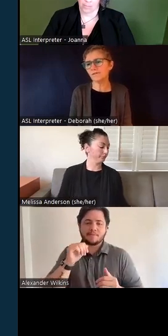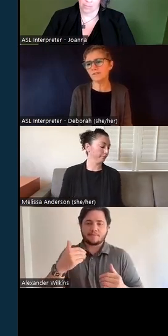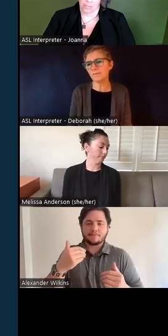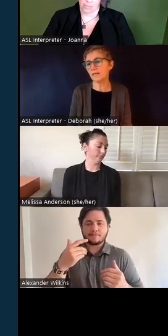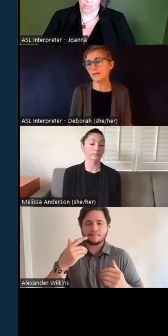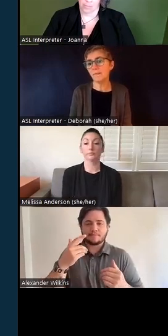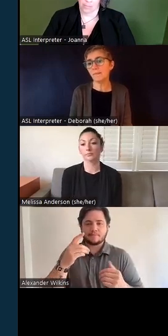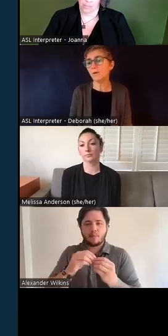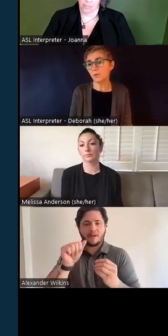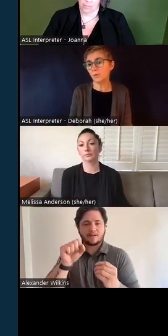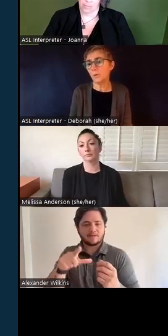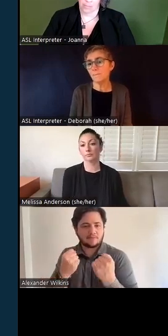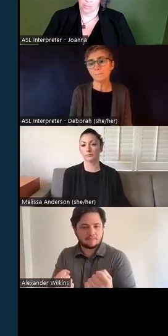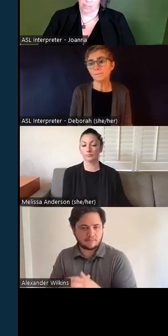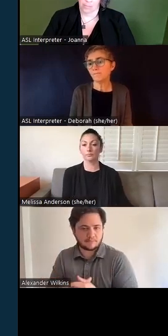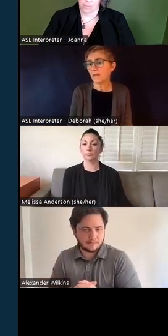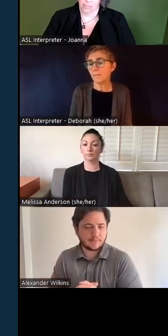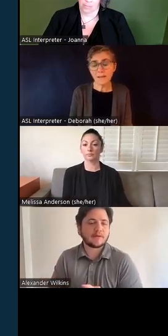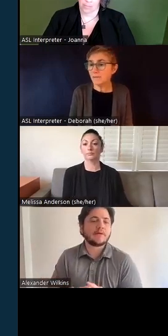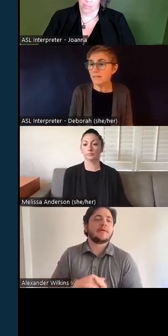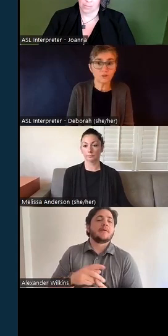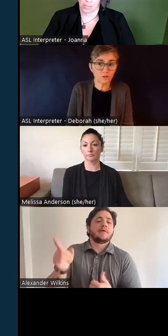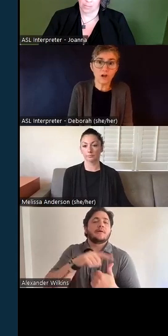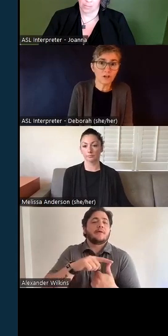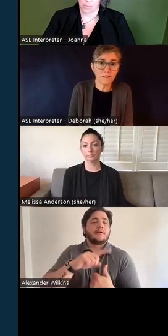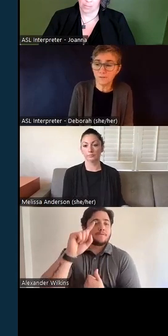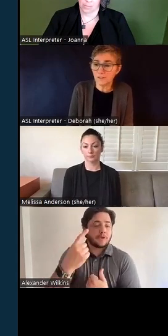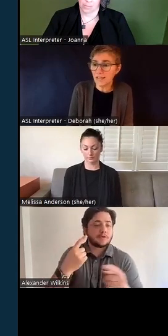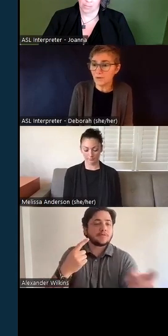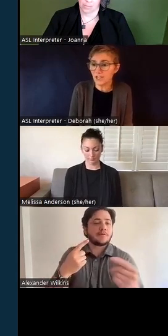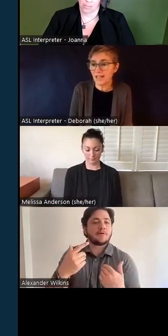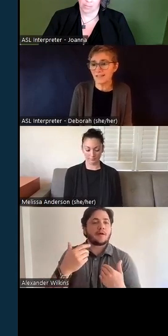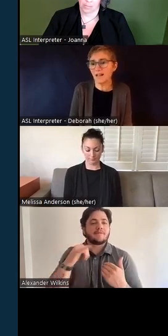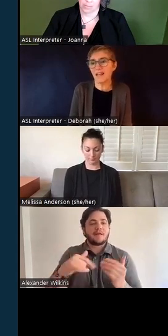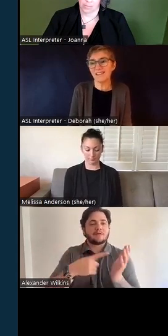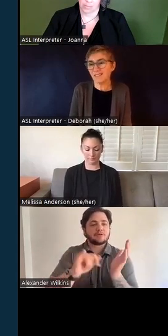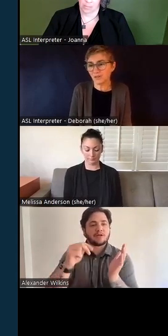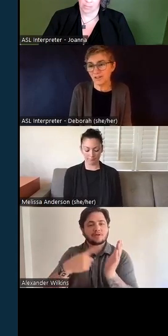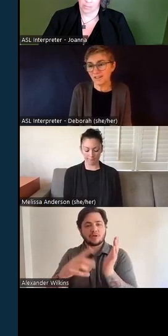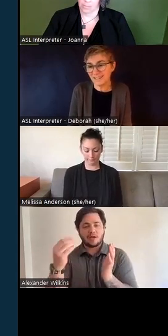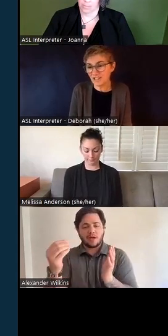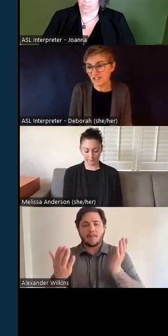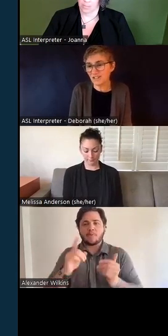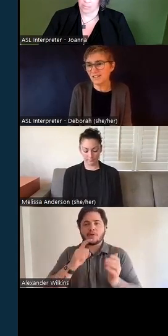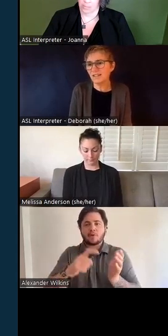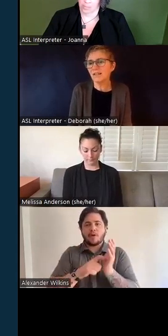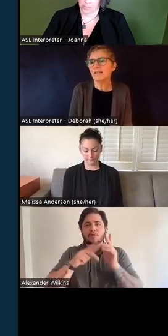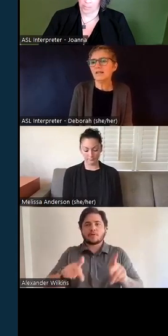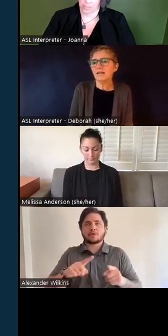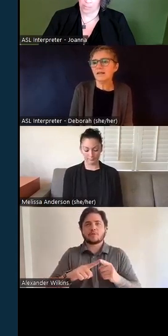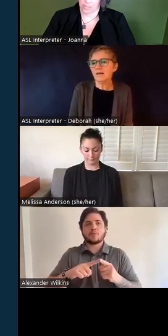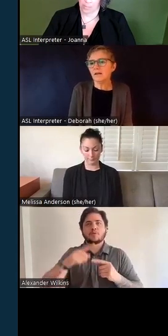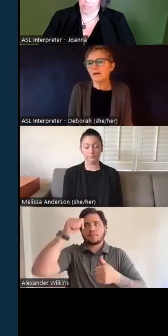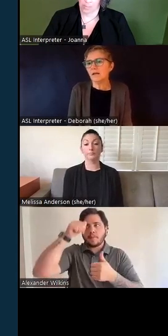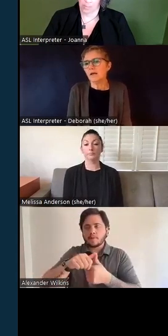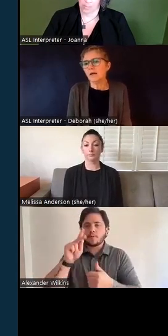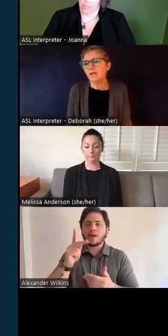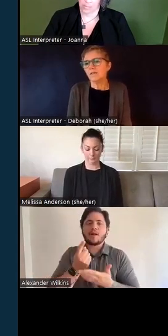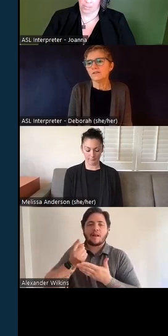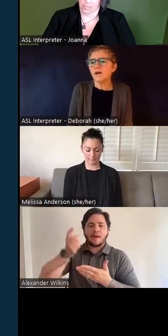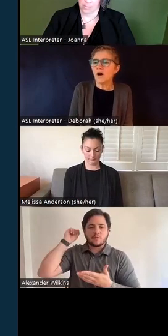for somebody who might be stronger in their first language, ASL, and not so strong in English. This